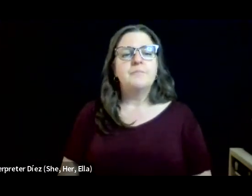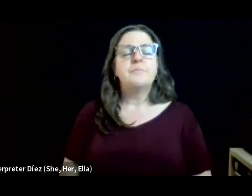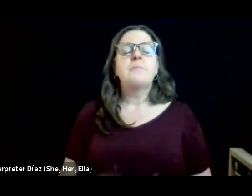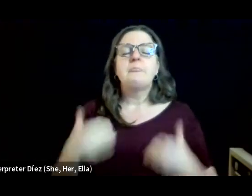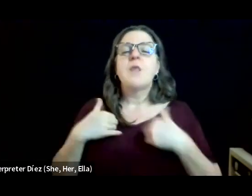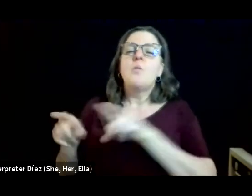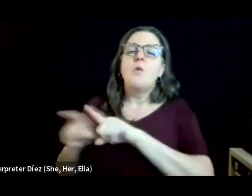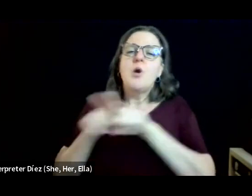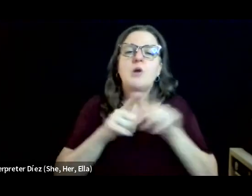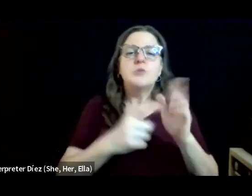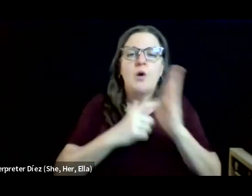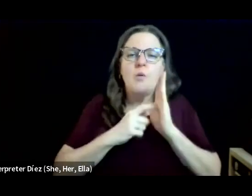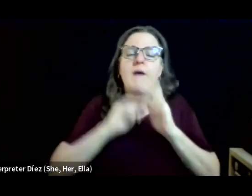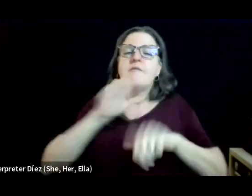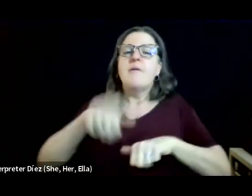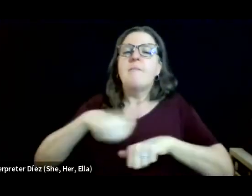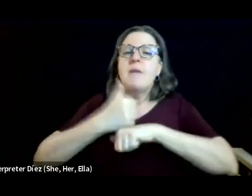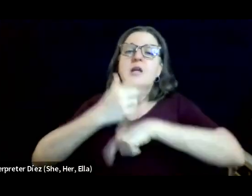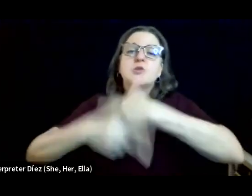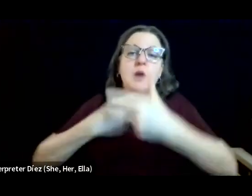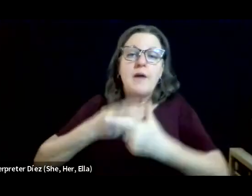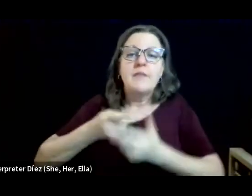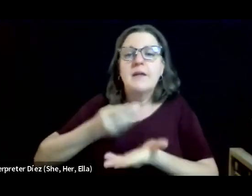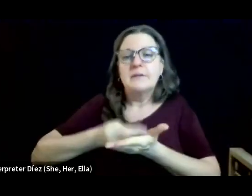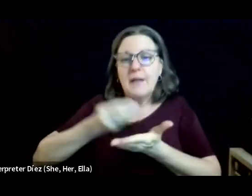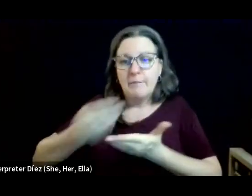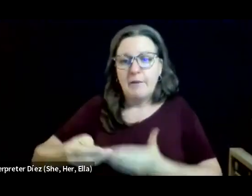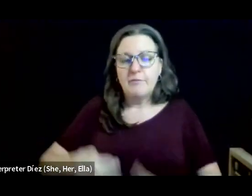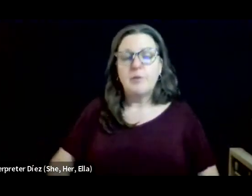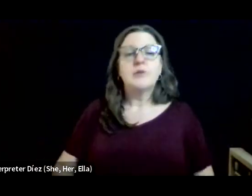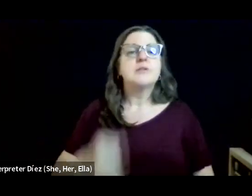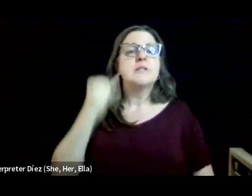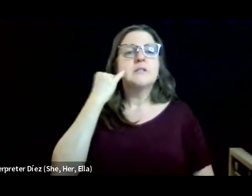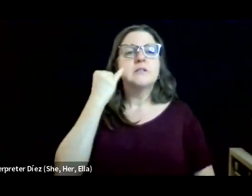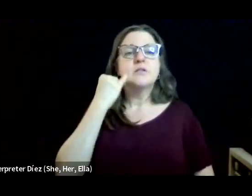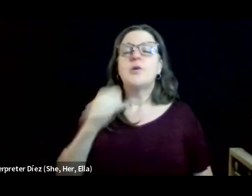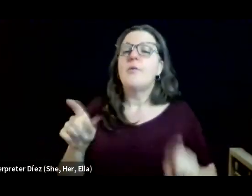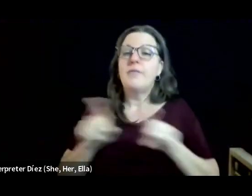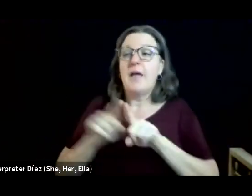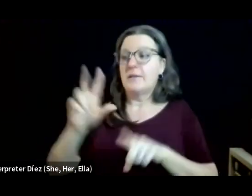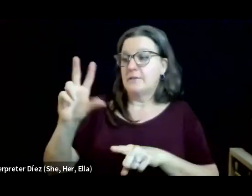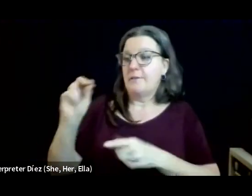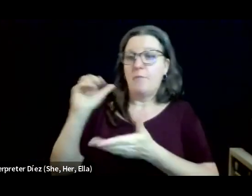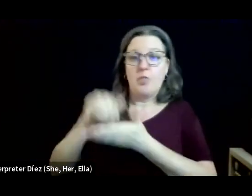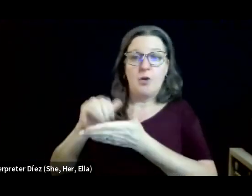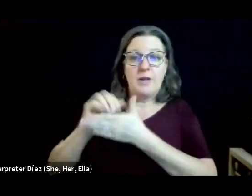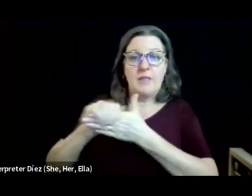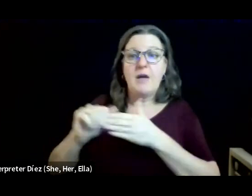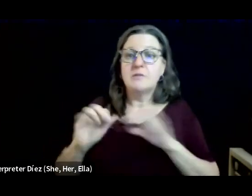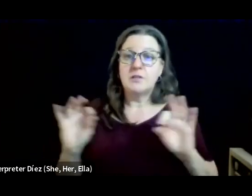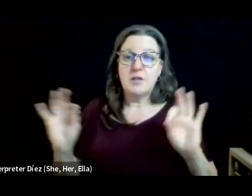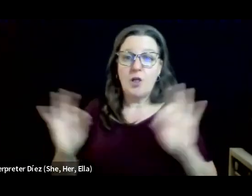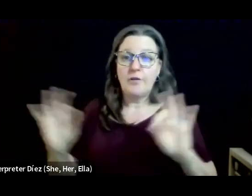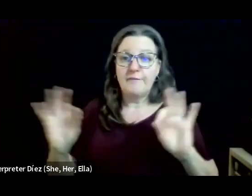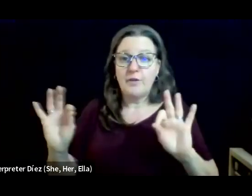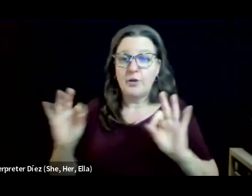based on the type of purchase you are making. So if we were to take that same $30,000 furniture purchase, it would also require approval